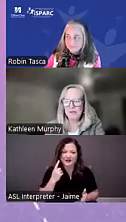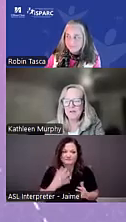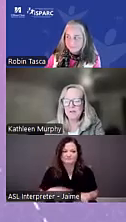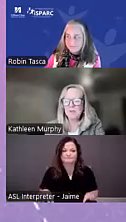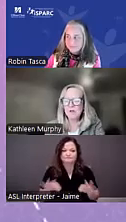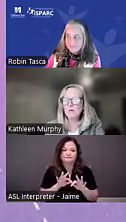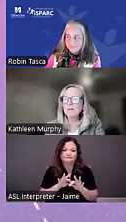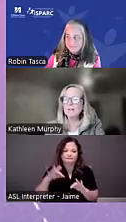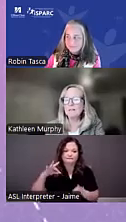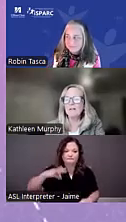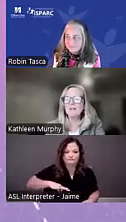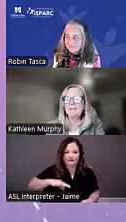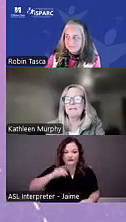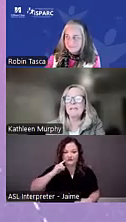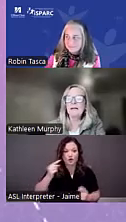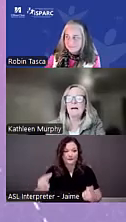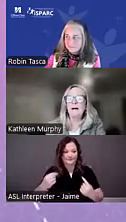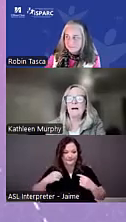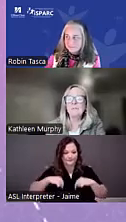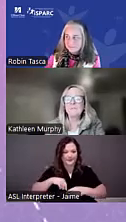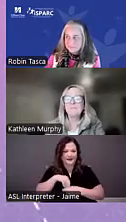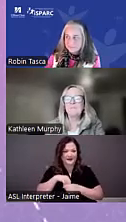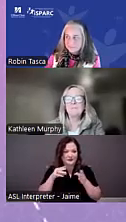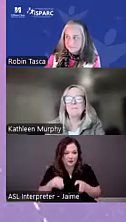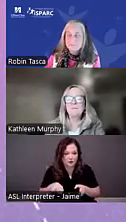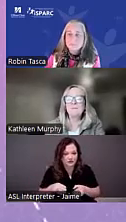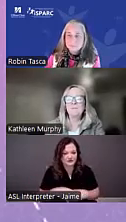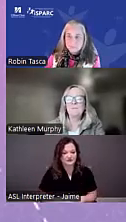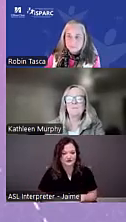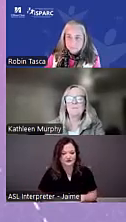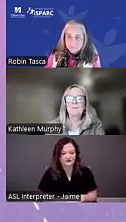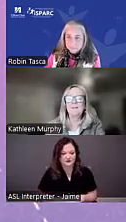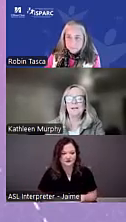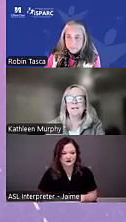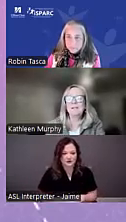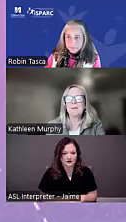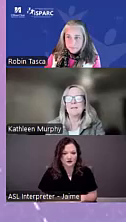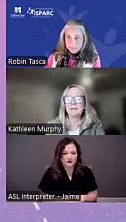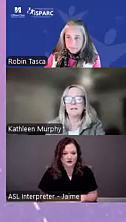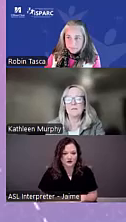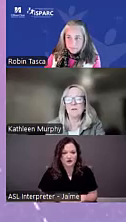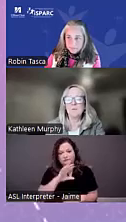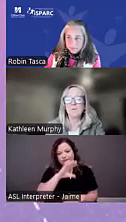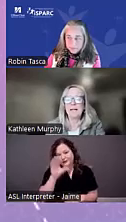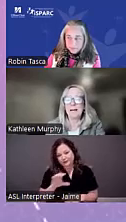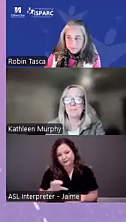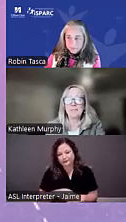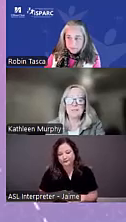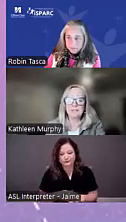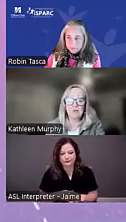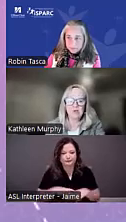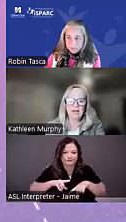because we don't necessarily-- it kind of depends on the volume of what happens in this chat.